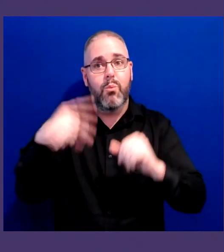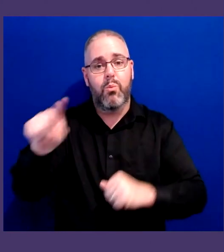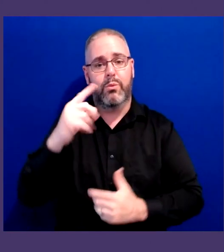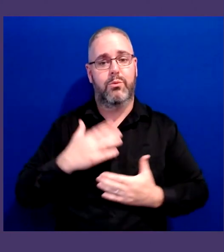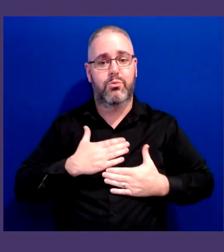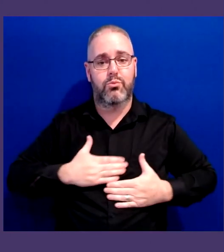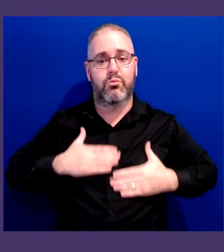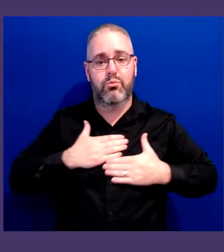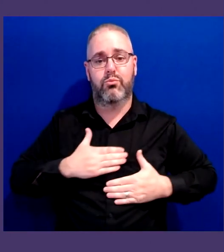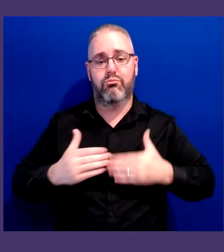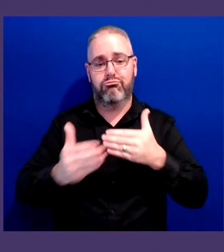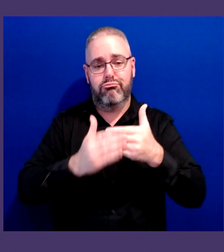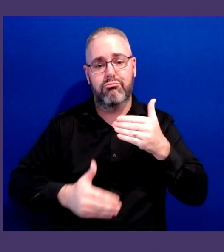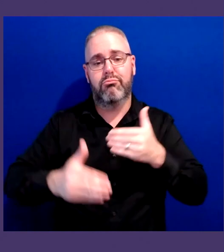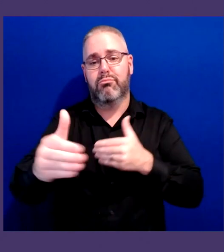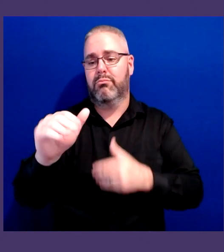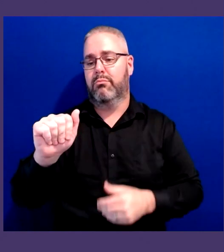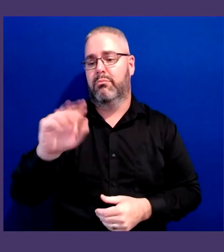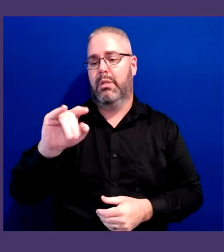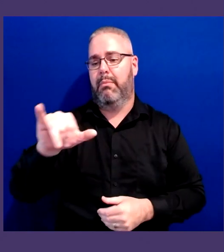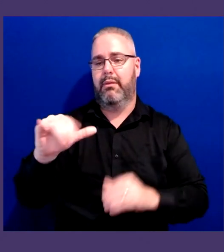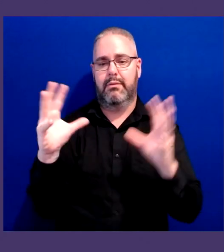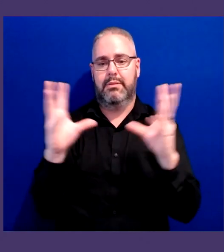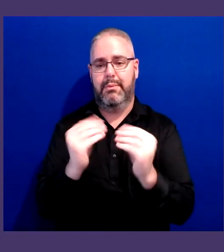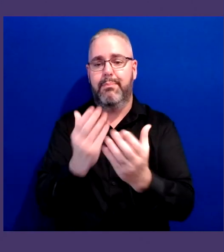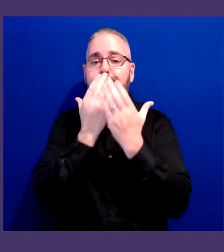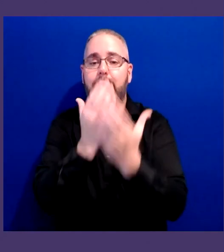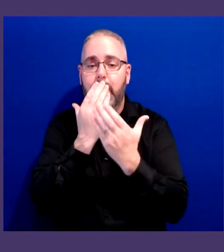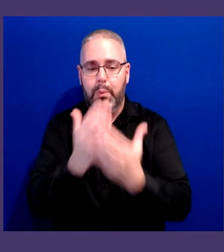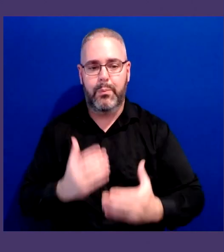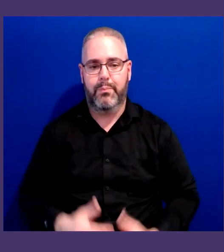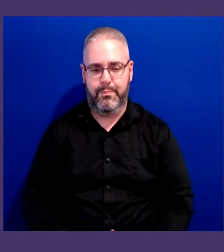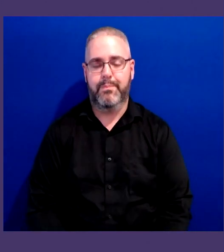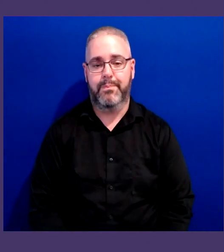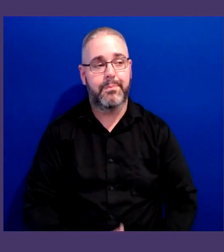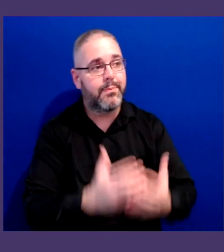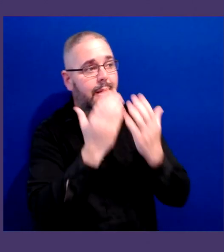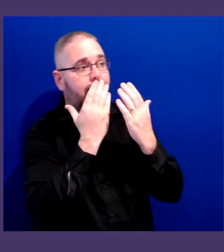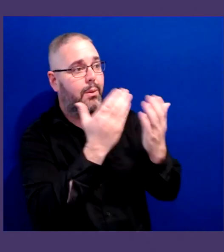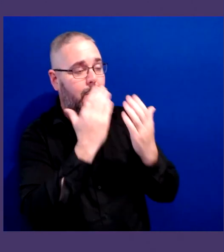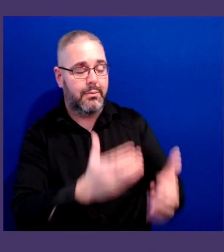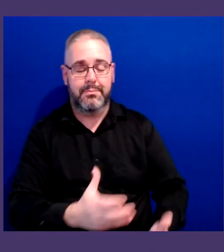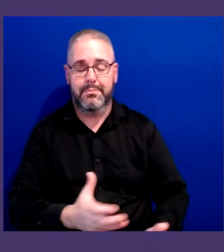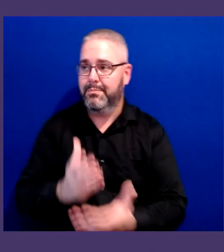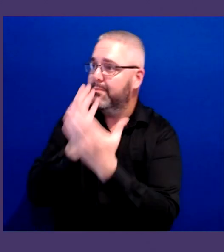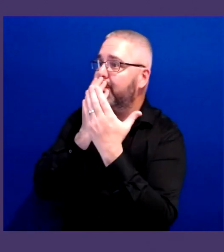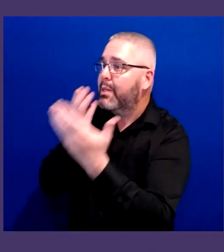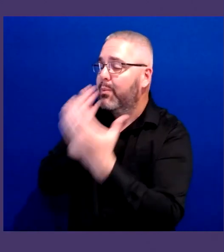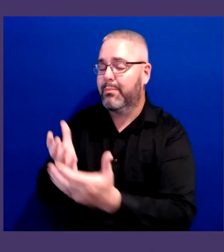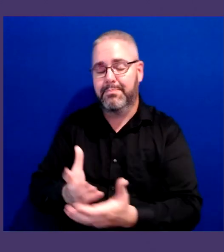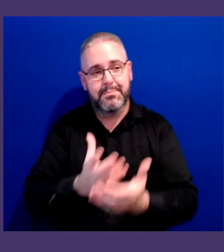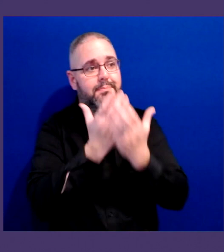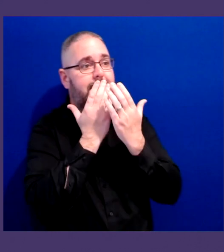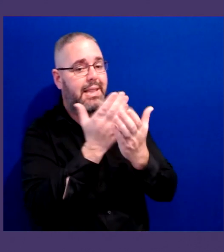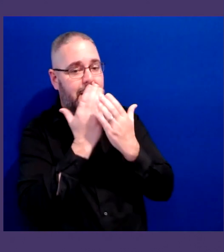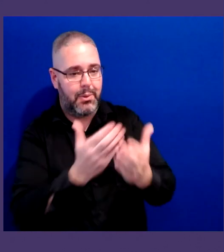Ability Summit. Thanks so much, everyone. Stephanie Cadieux: Thank you. Jordan Steele John: Thank you. Bye. Reid Jewett Smith: Thank you. Stephanie Cadieux: Great to connect. Bye. Jamie Dean: Thanks.